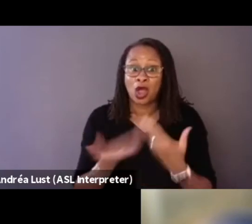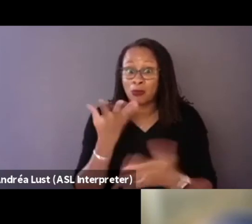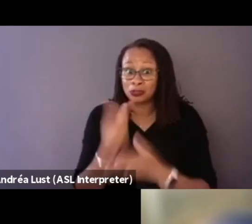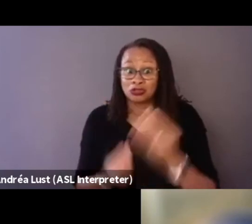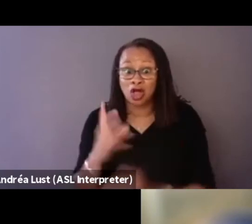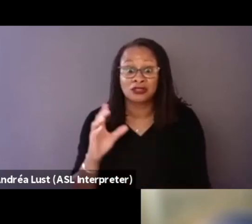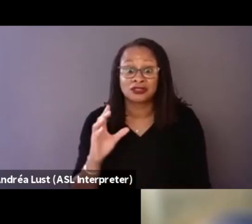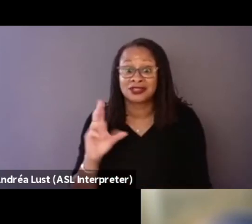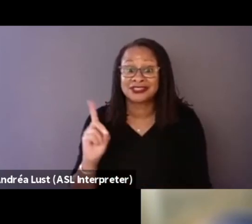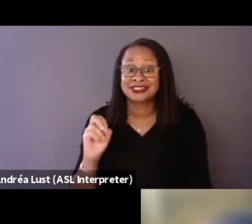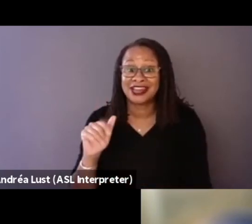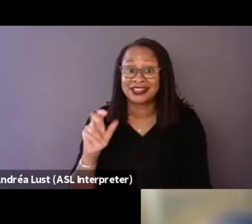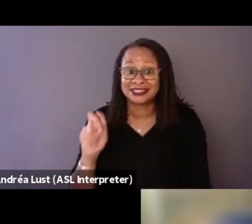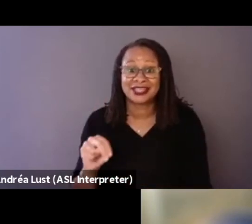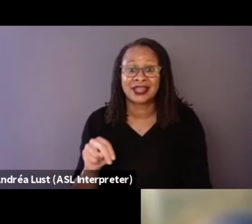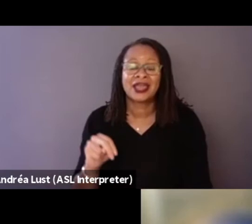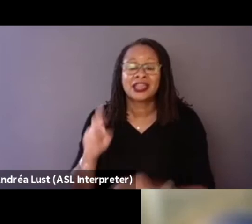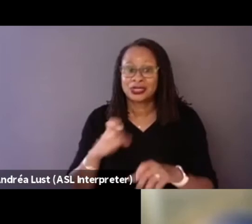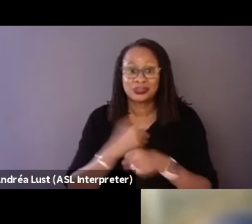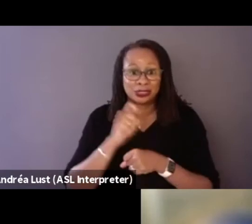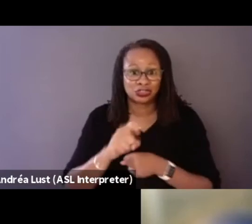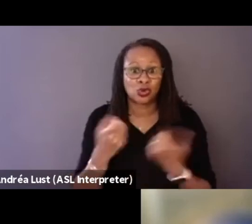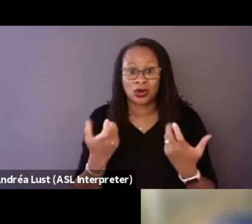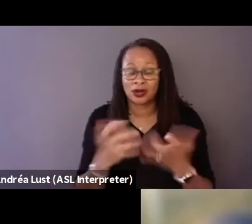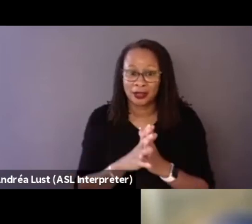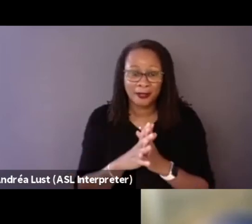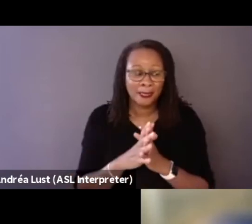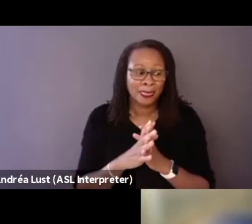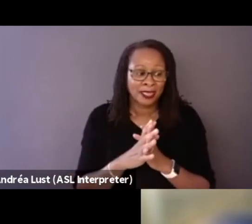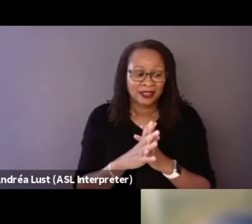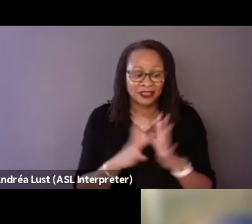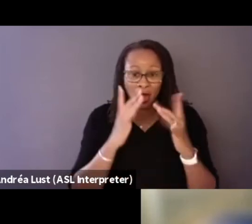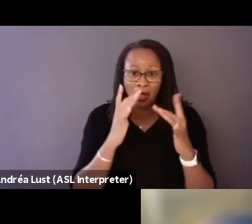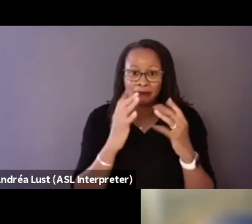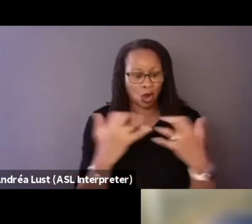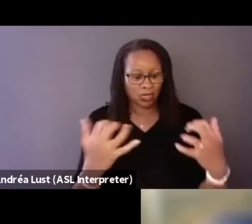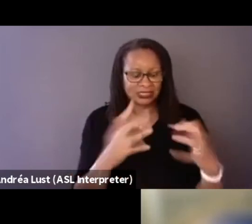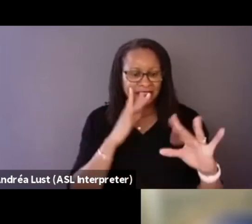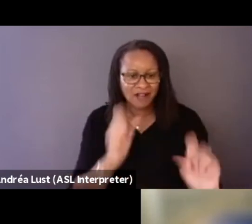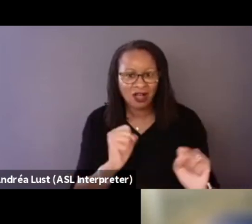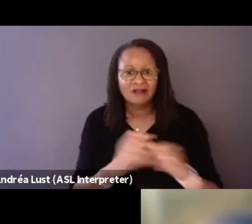And it's like, you got to keep the audience engaged and there's gotta be a plot and there's gotta be something turning. But there was so much that we filmed